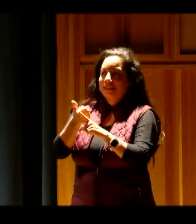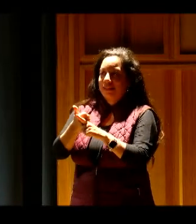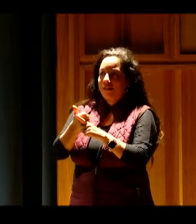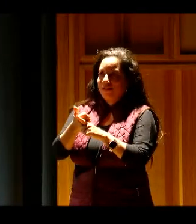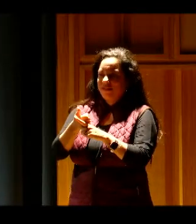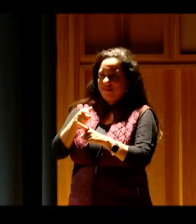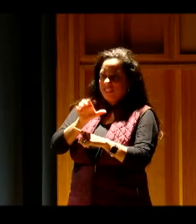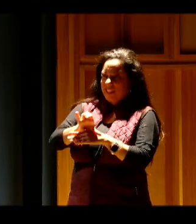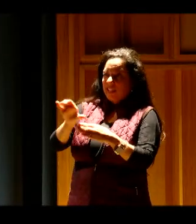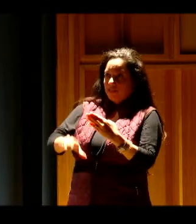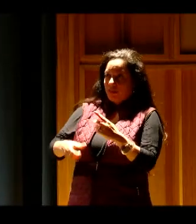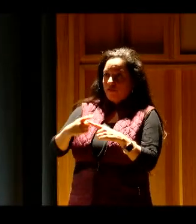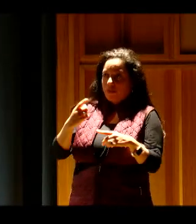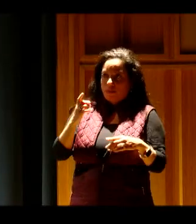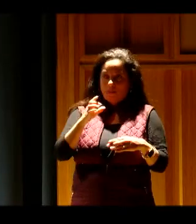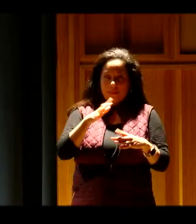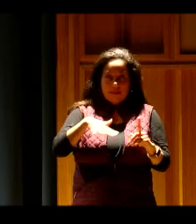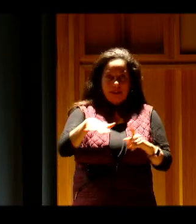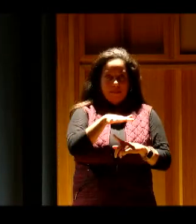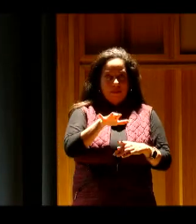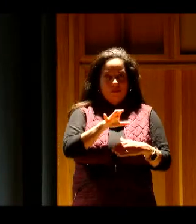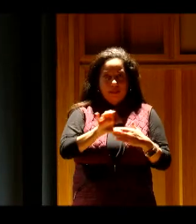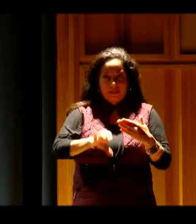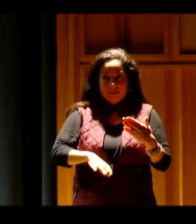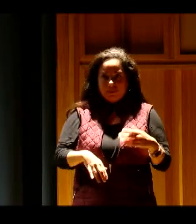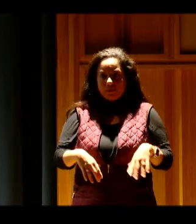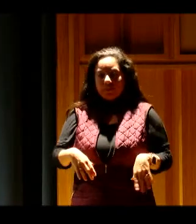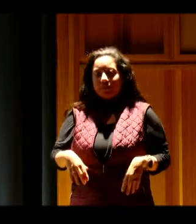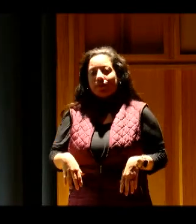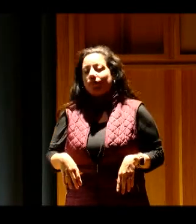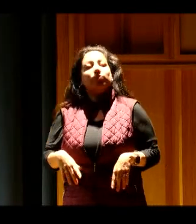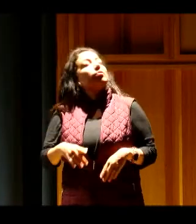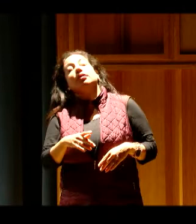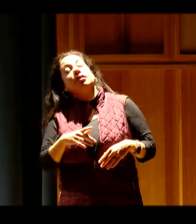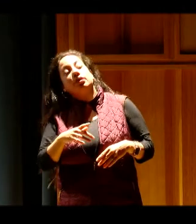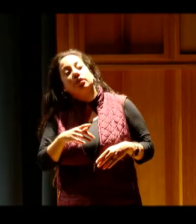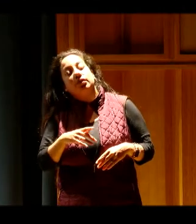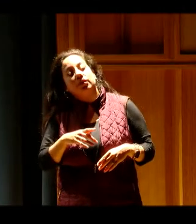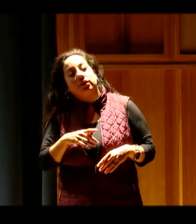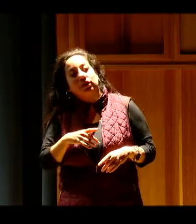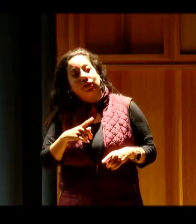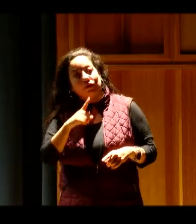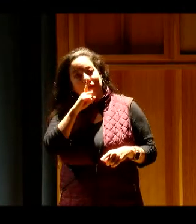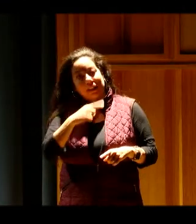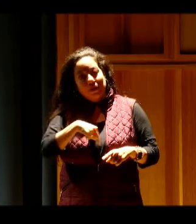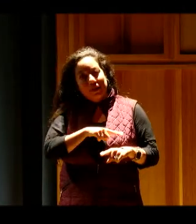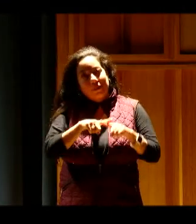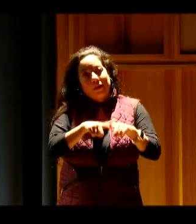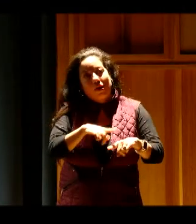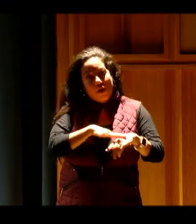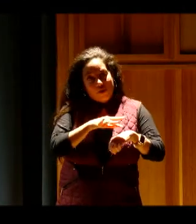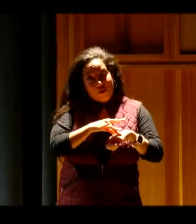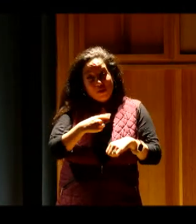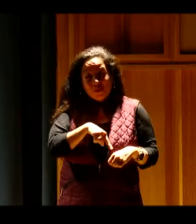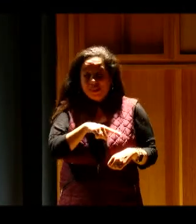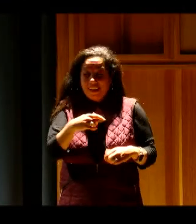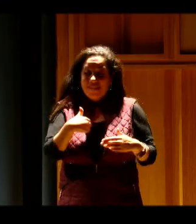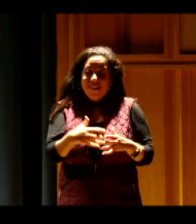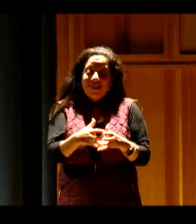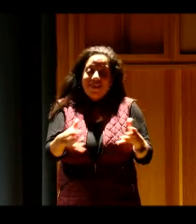It is tangible and intangible heritage. It is dependent on the earth and we have much to learn from nature.